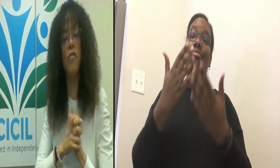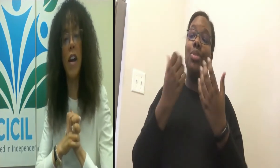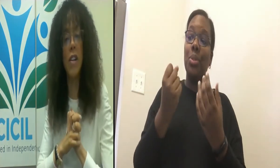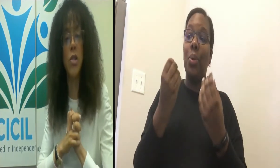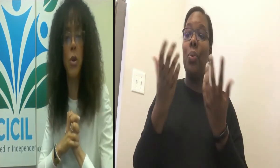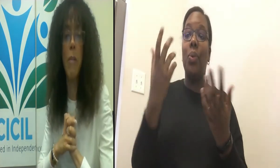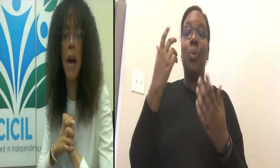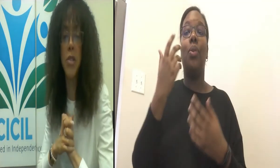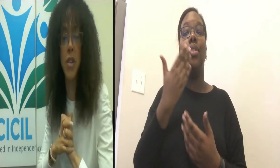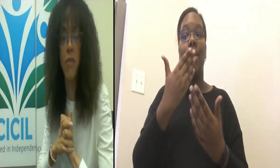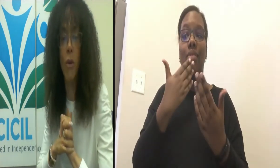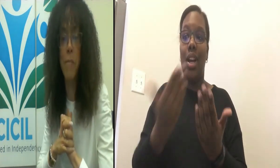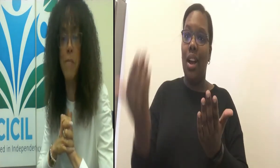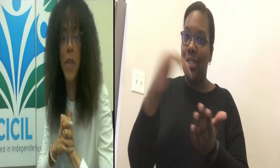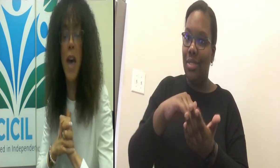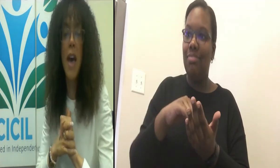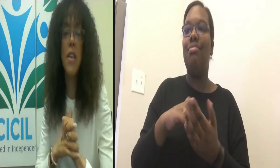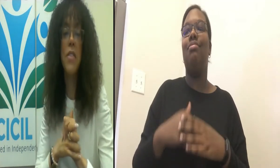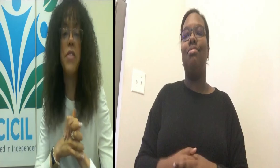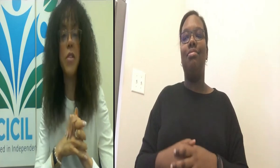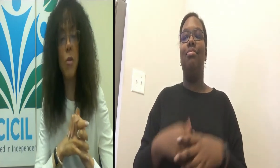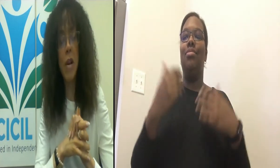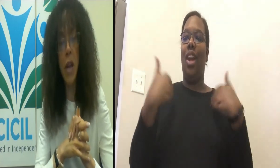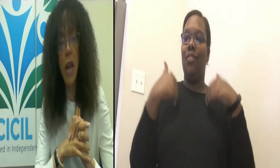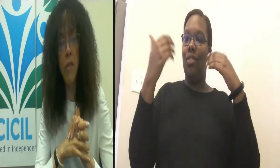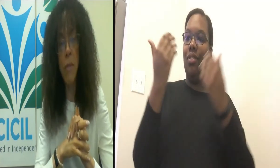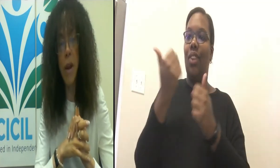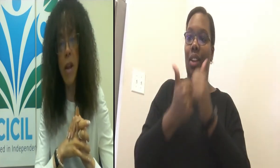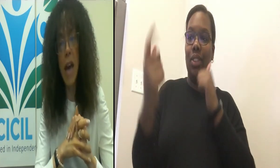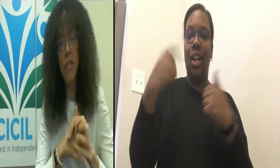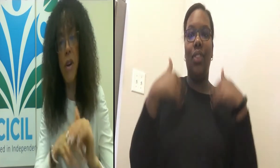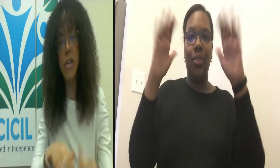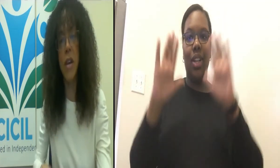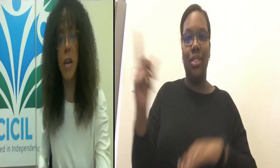an organization to serve and in a financial capacity for thanks so much